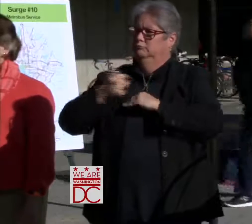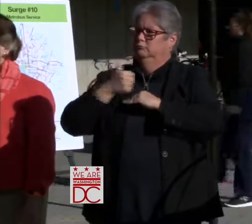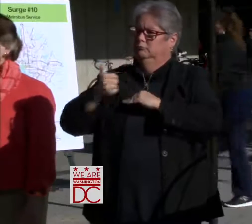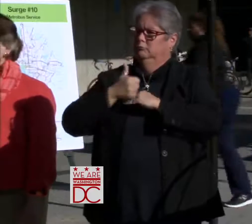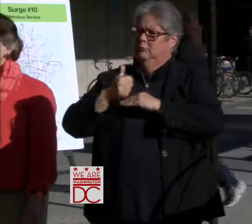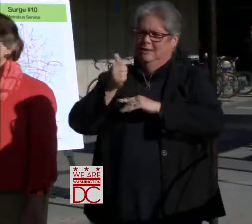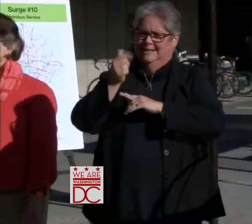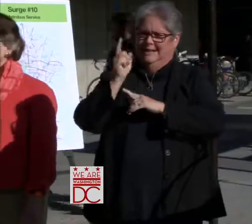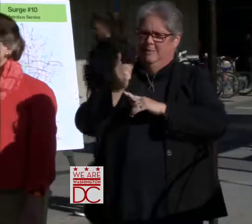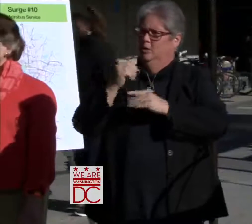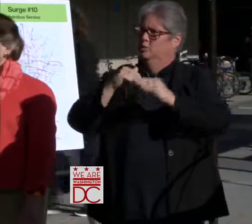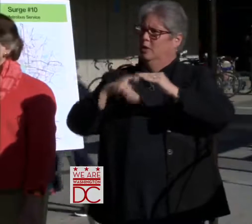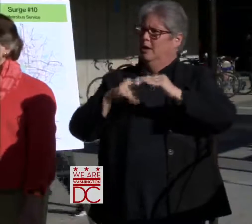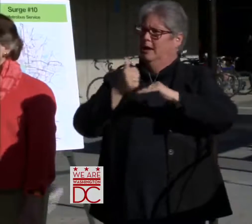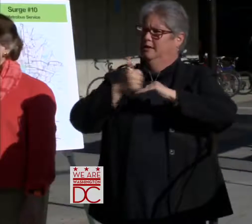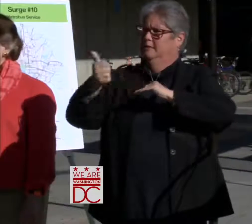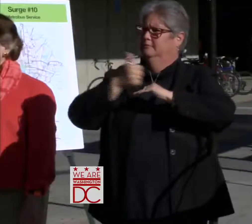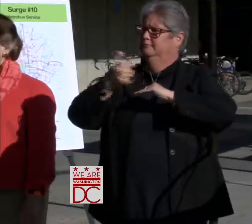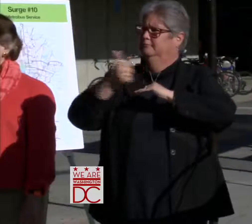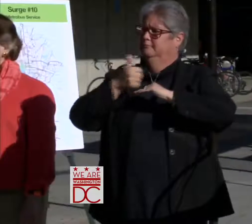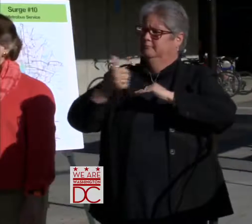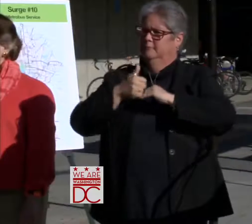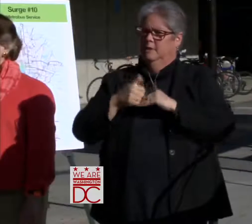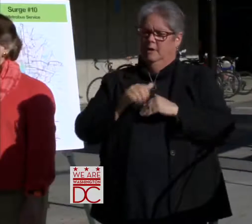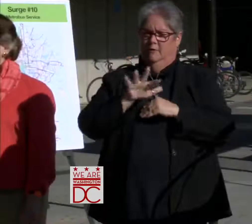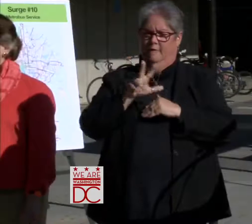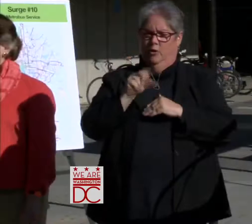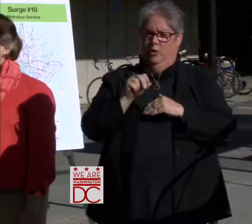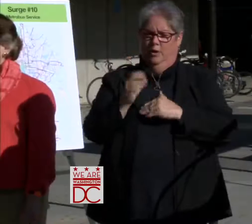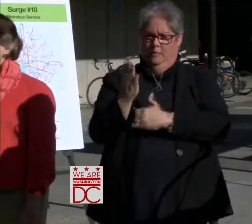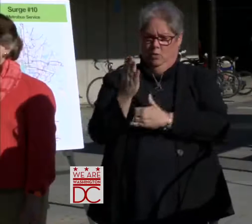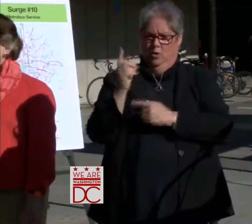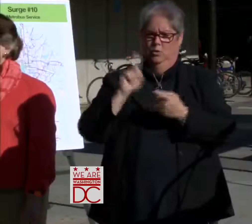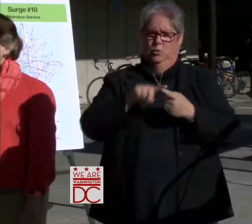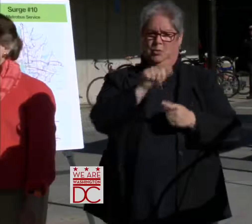TEN MINUTES OR LESS HEADWAY FROM 5:30 A.M. UNTIL 10:00 A.M. AND